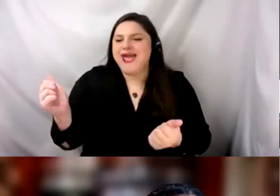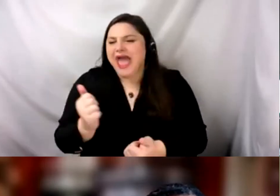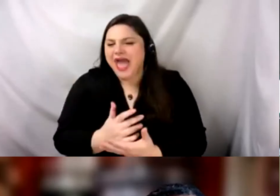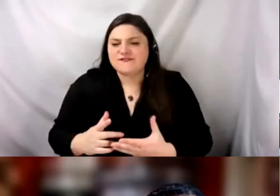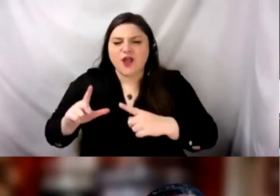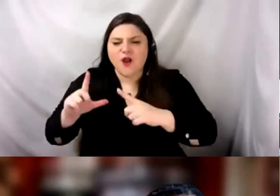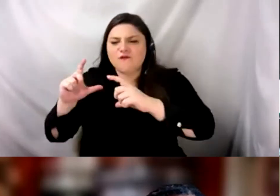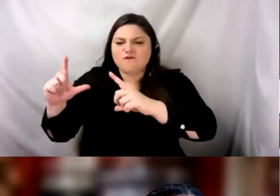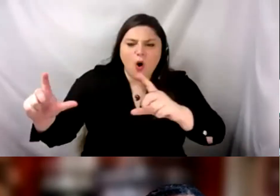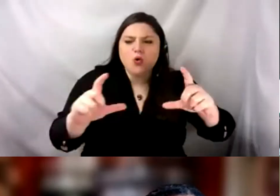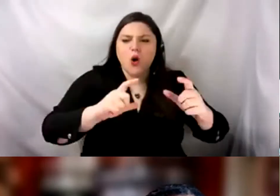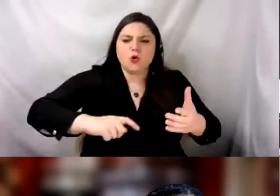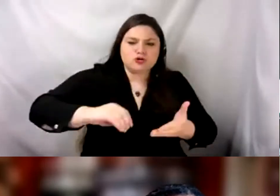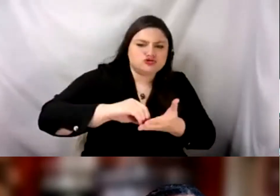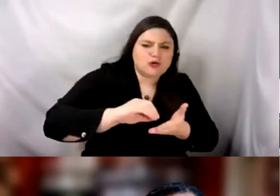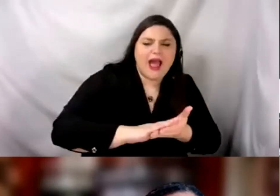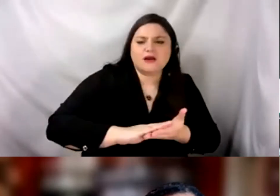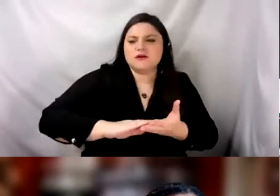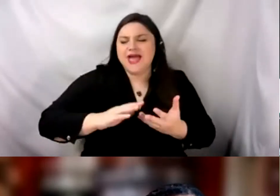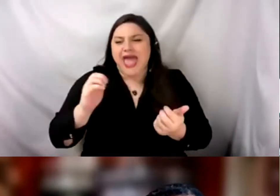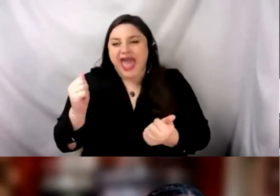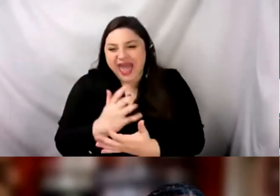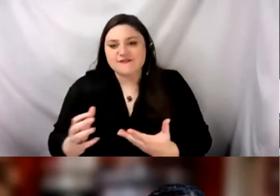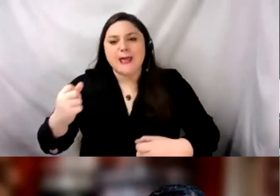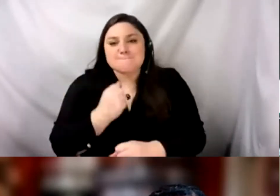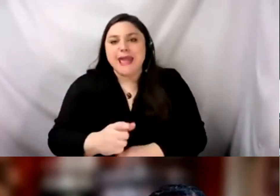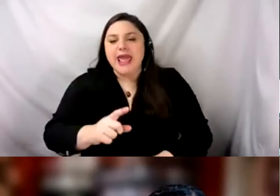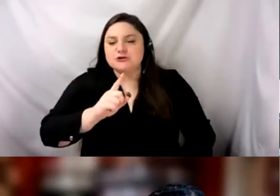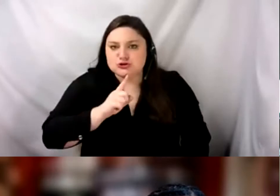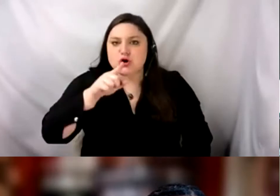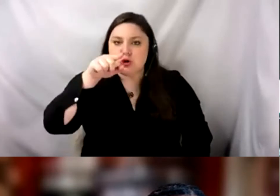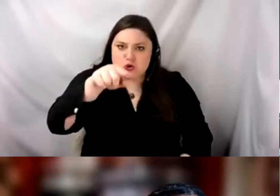that. Make sure you have enough documentation of the damage that the storm has done